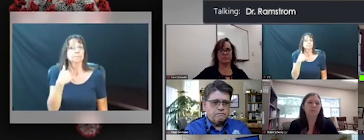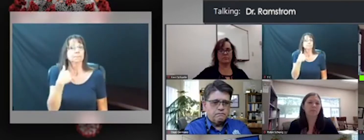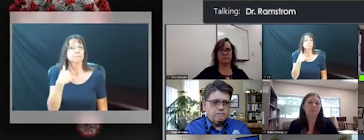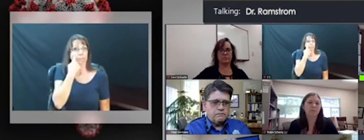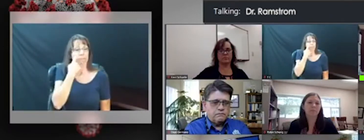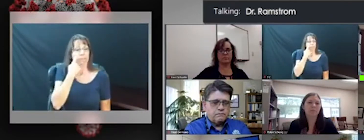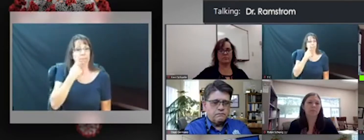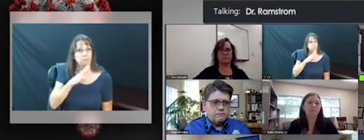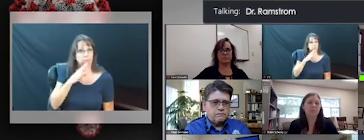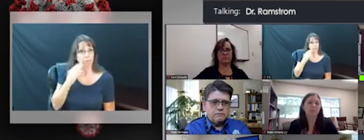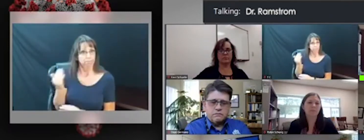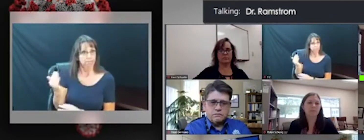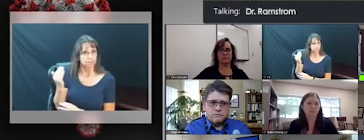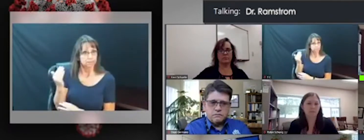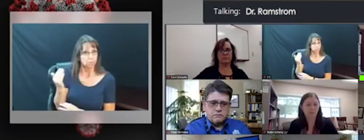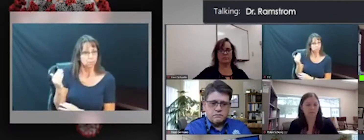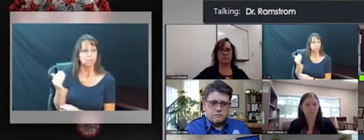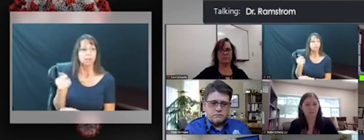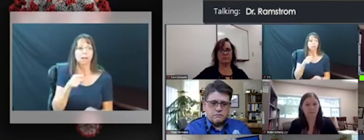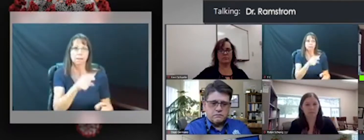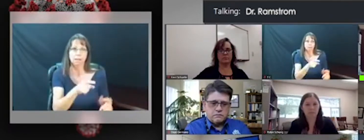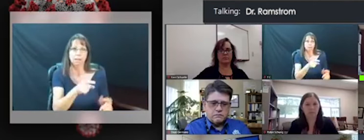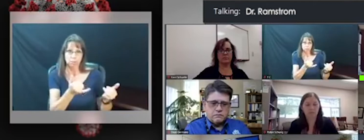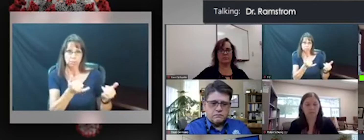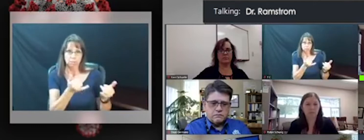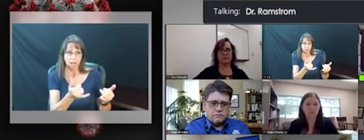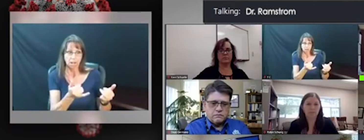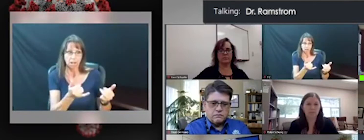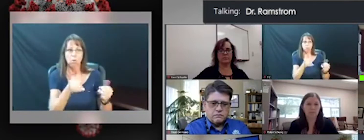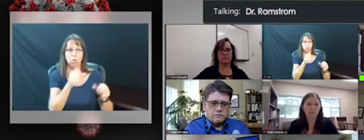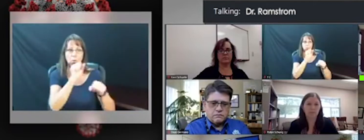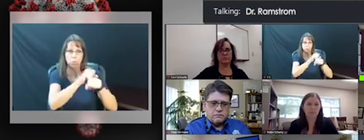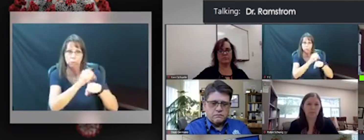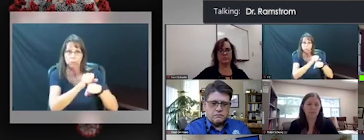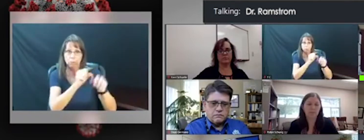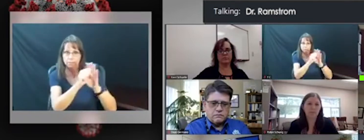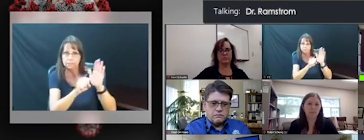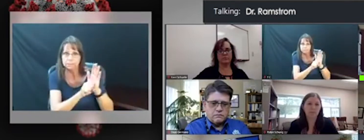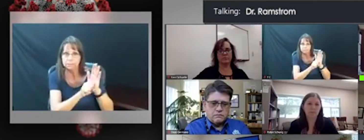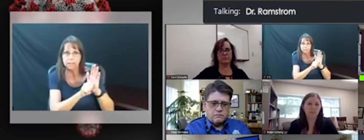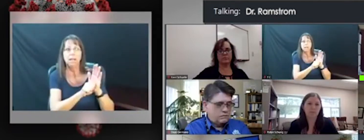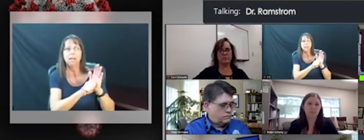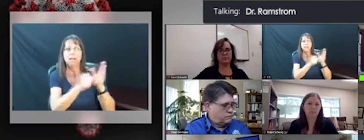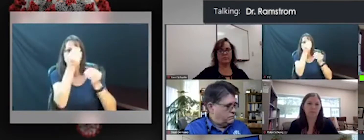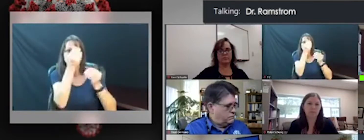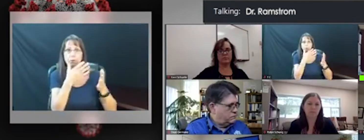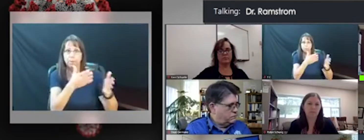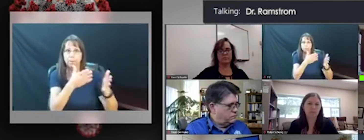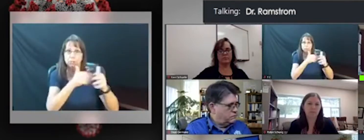is updating information with this state. What is currently available in the state dashboard